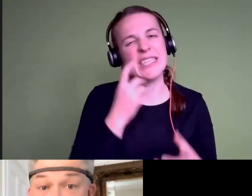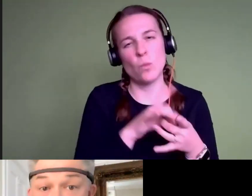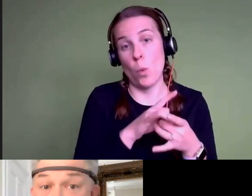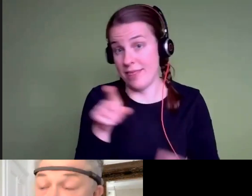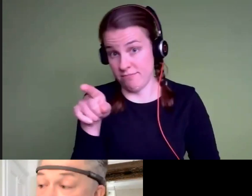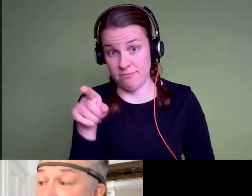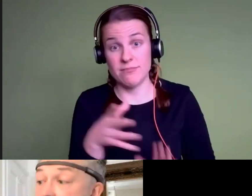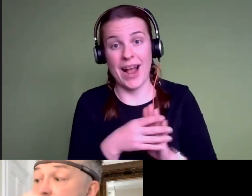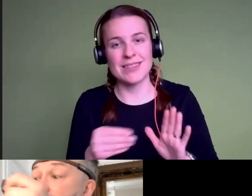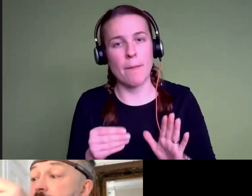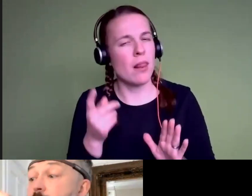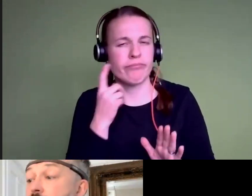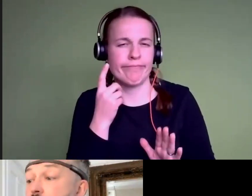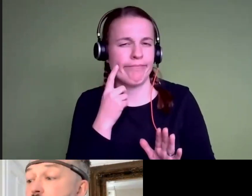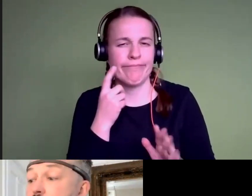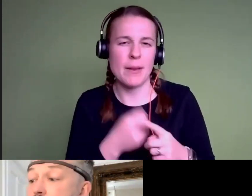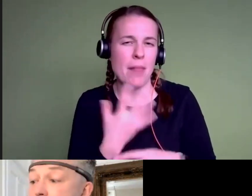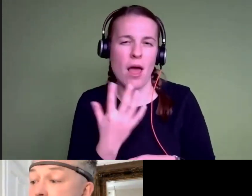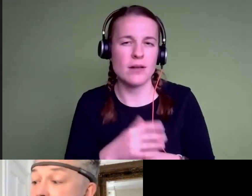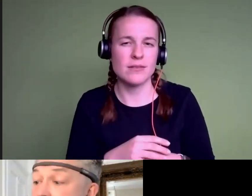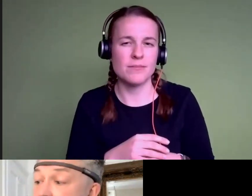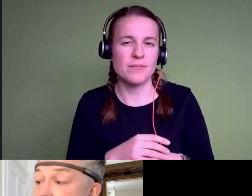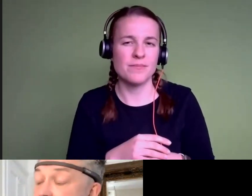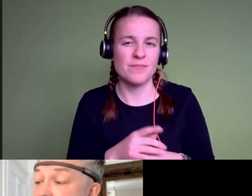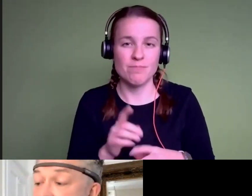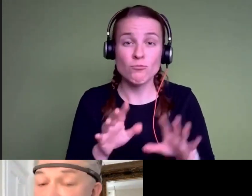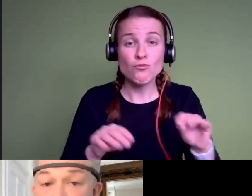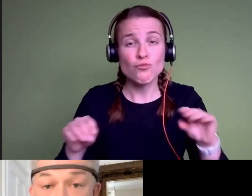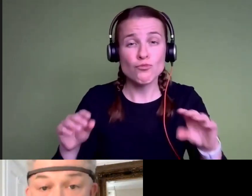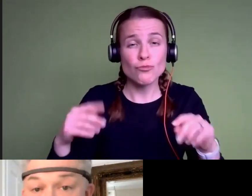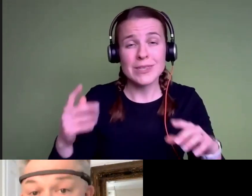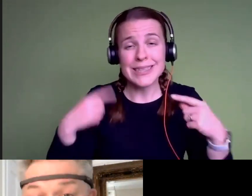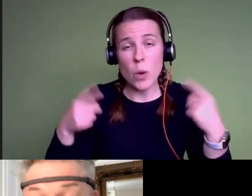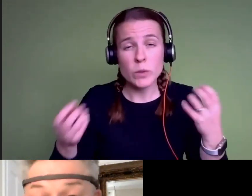have different data inside them, some